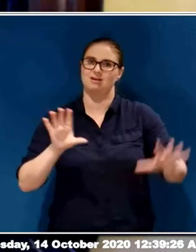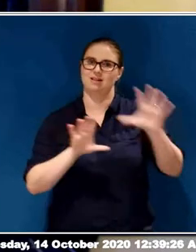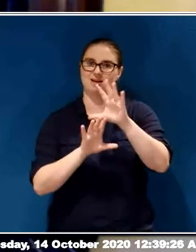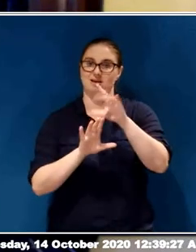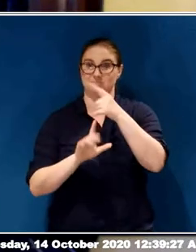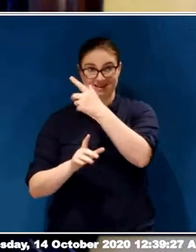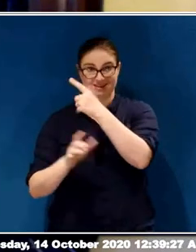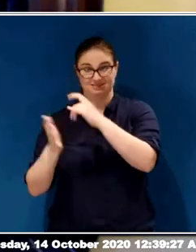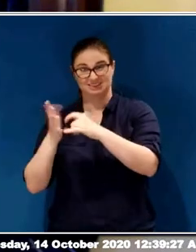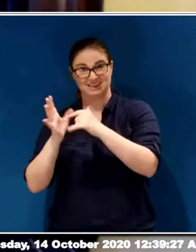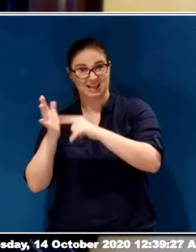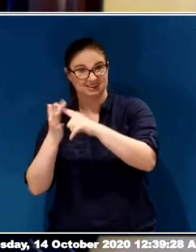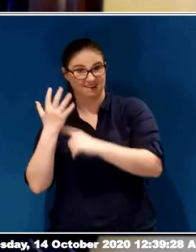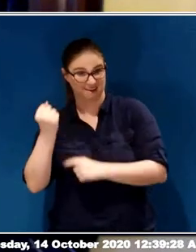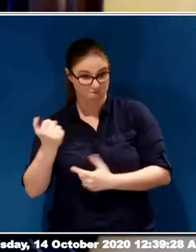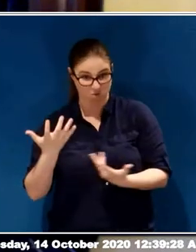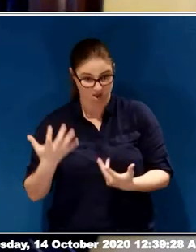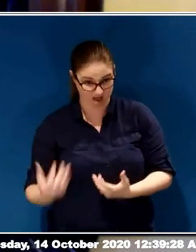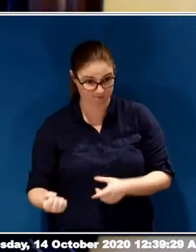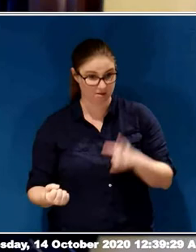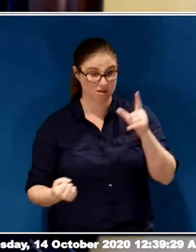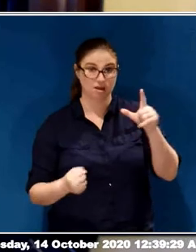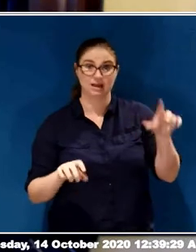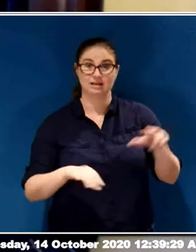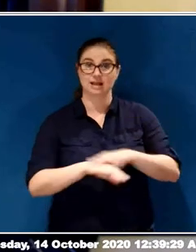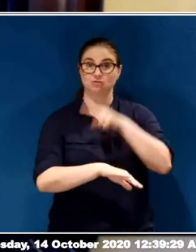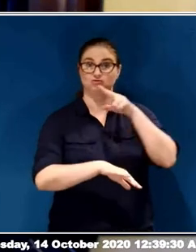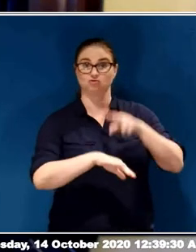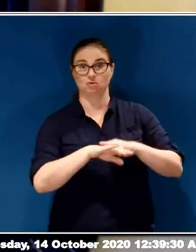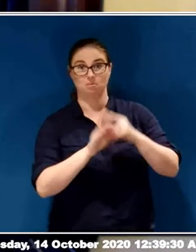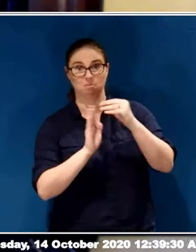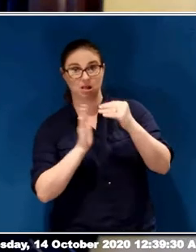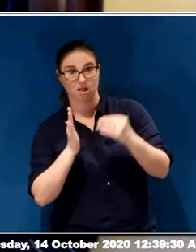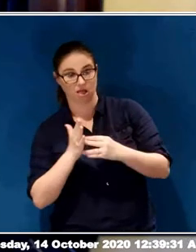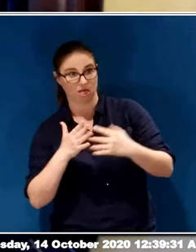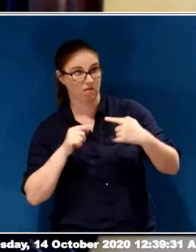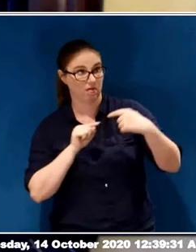Now I wanted to come now and turn to your views, having worked in the area